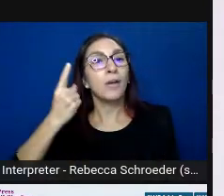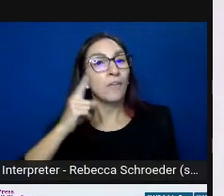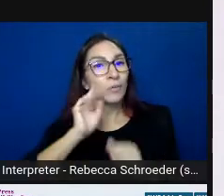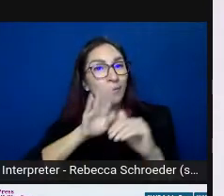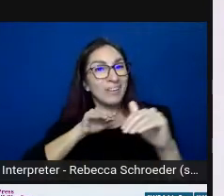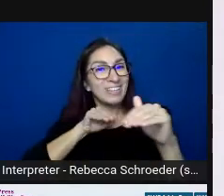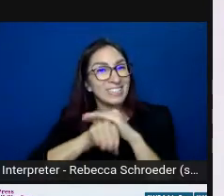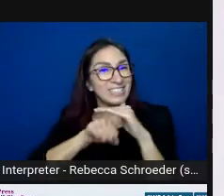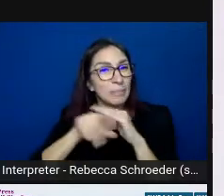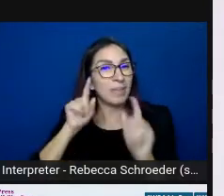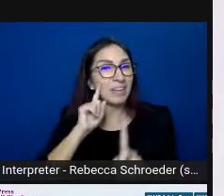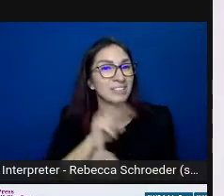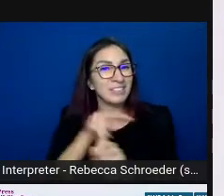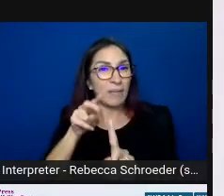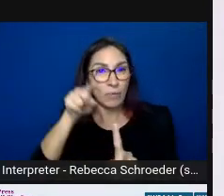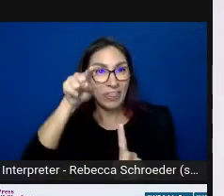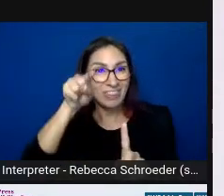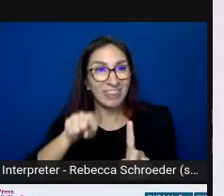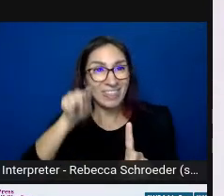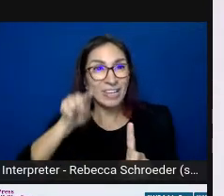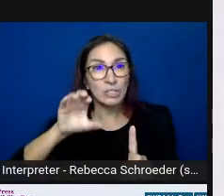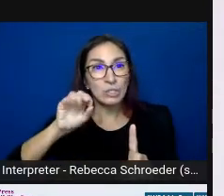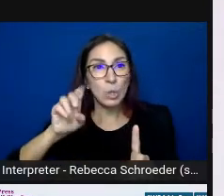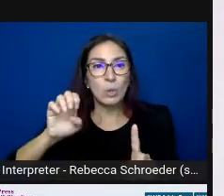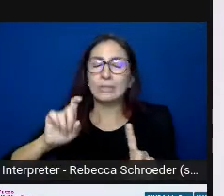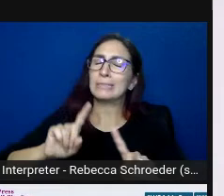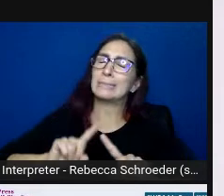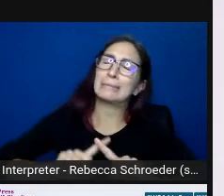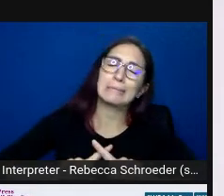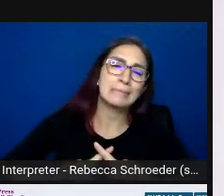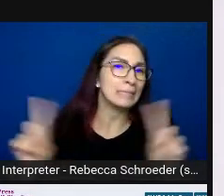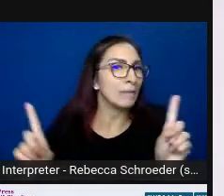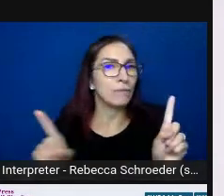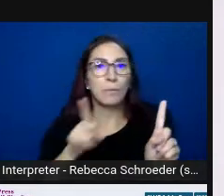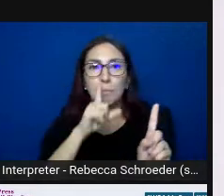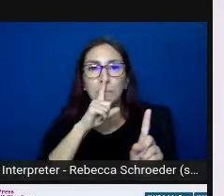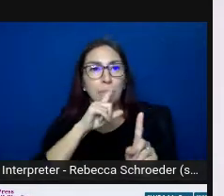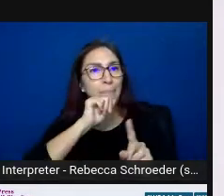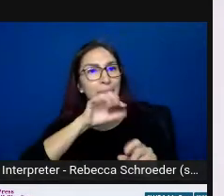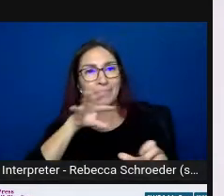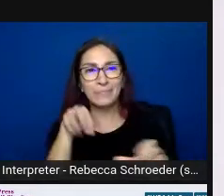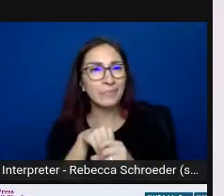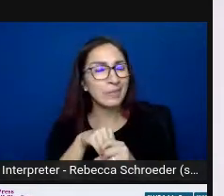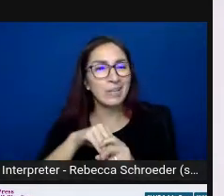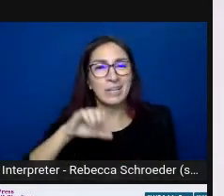these are very, very, very different things. Obviously, they don't have the semantic tags to them.